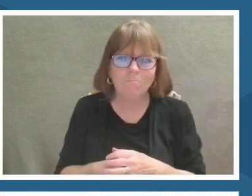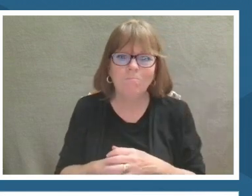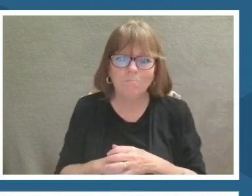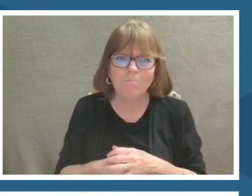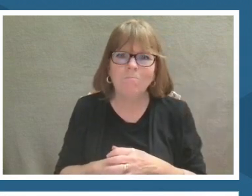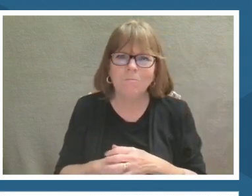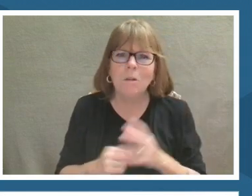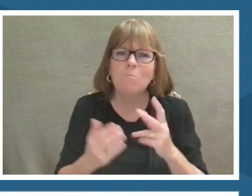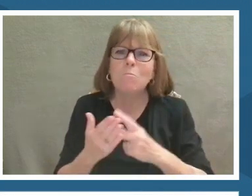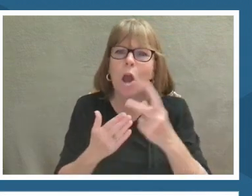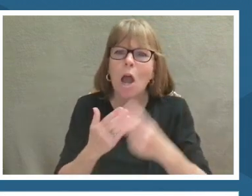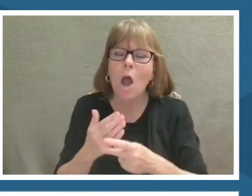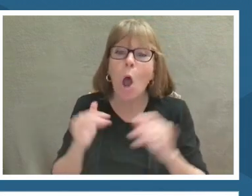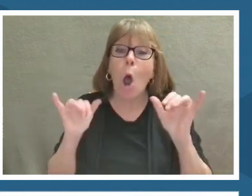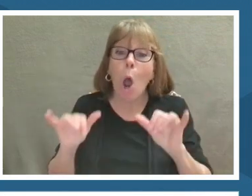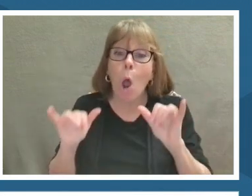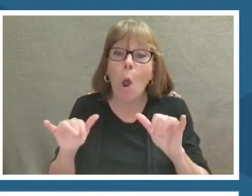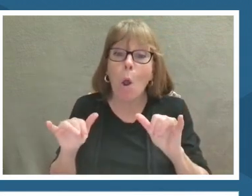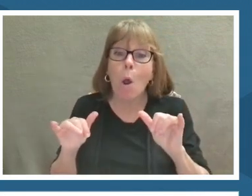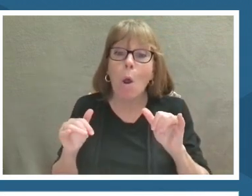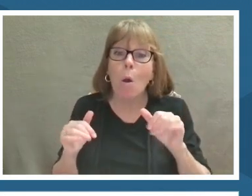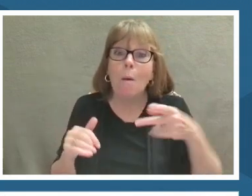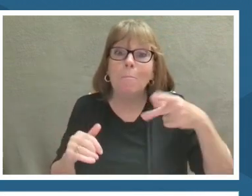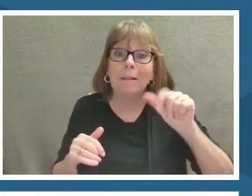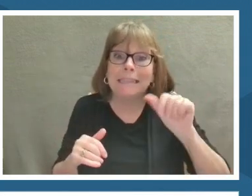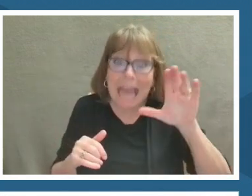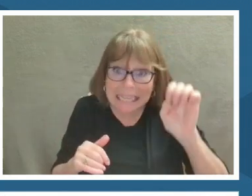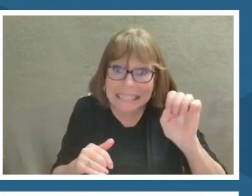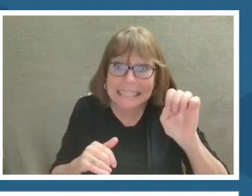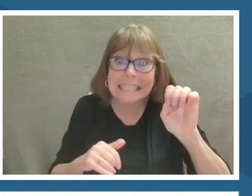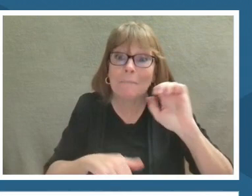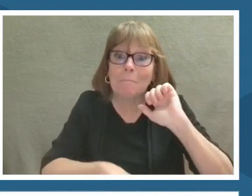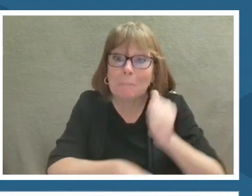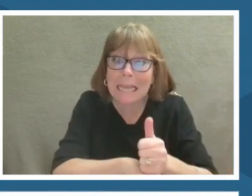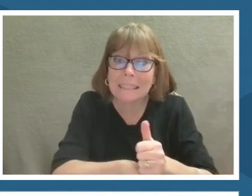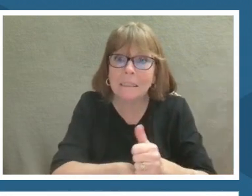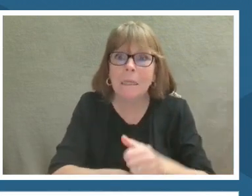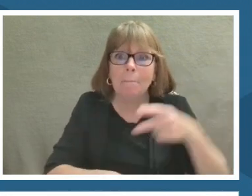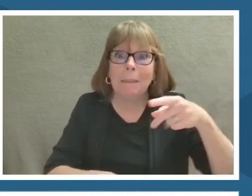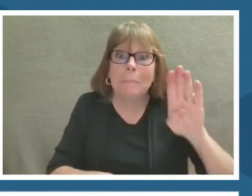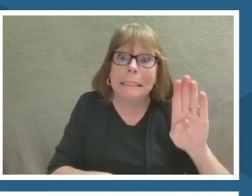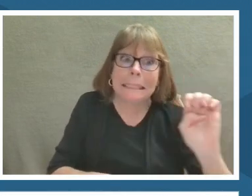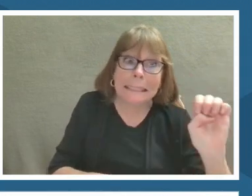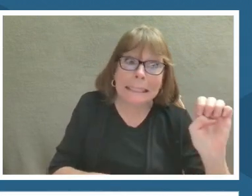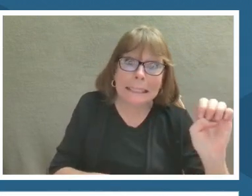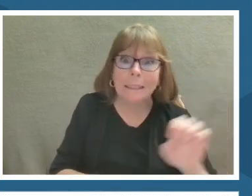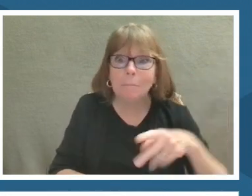place-based education my apologies project-based learning